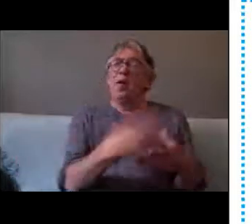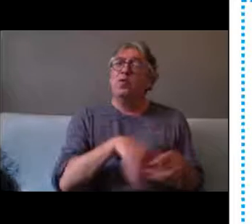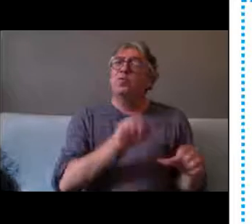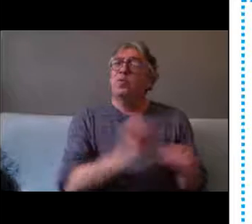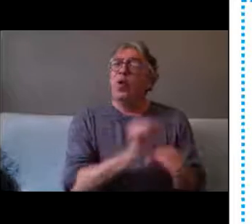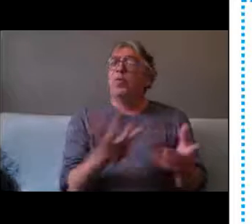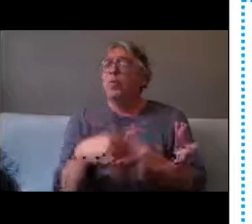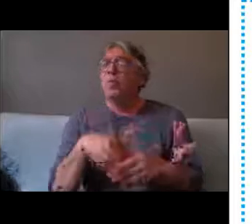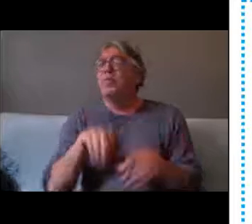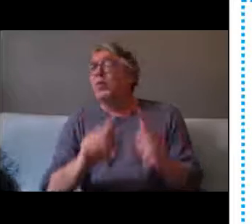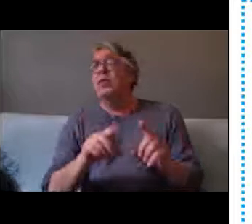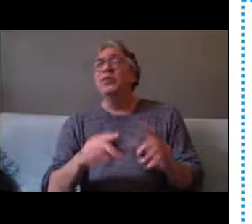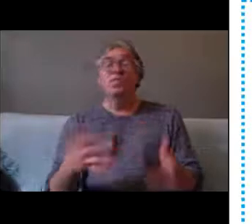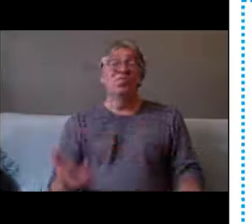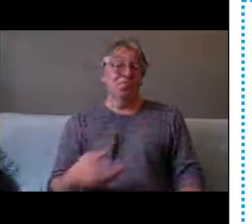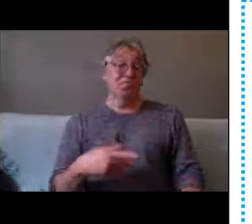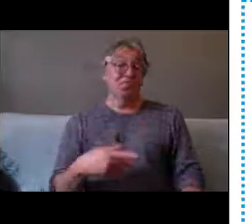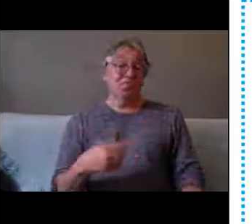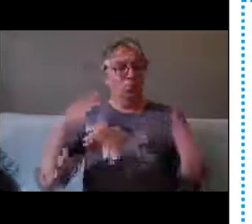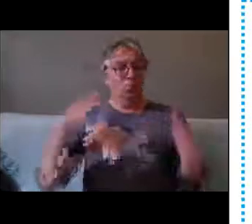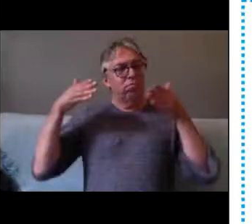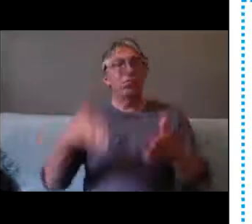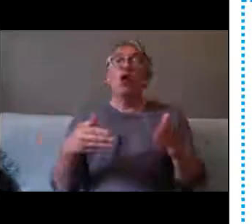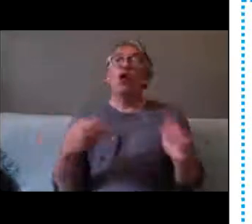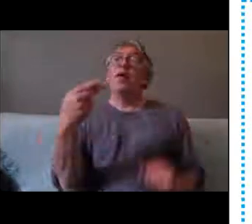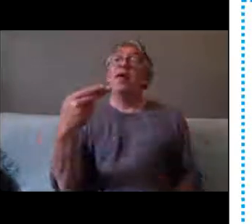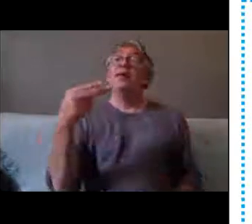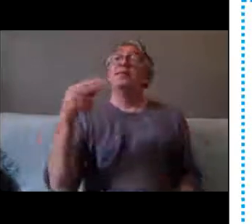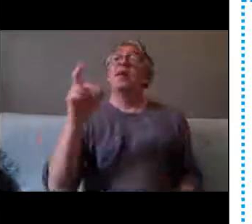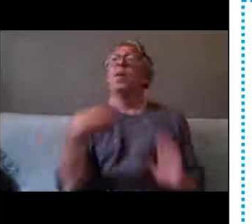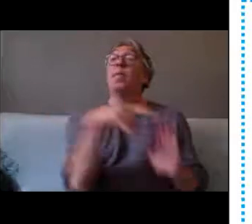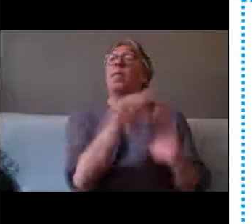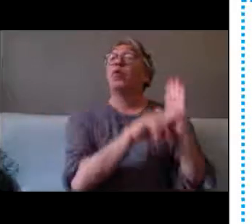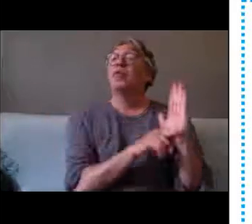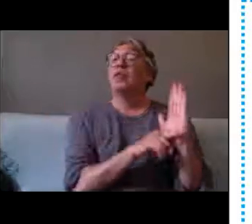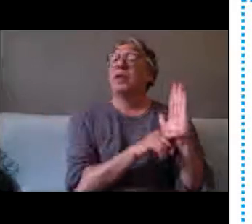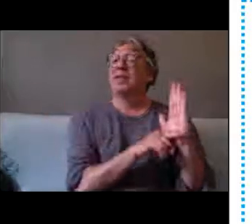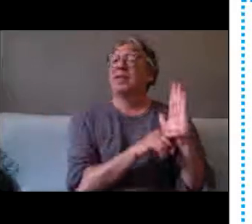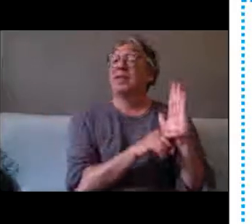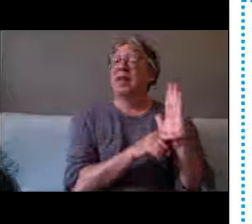I work on HR policy, staffing. And a lot of my focus is